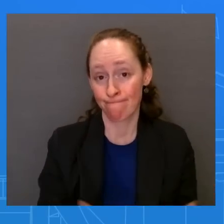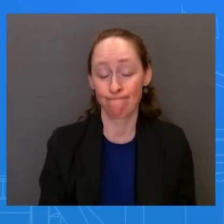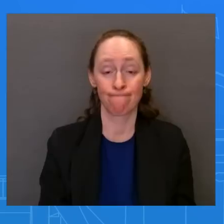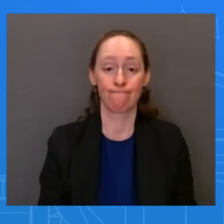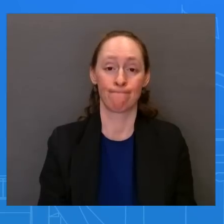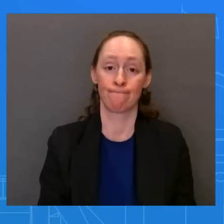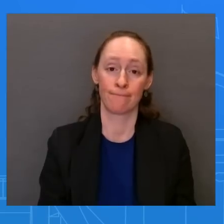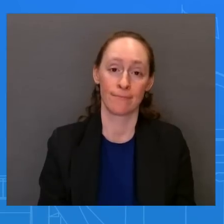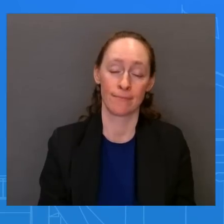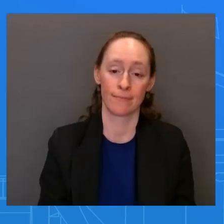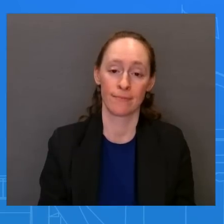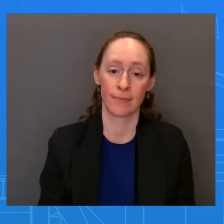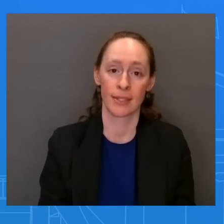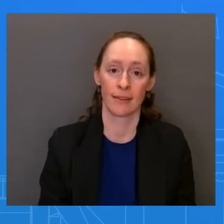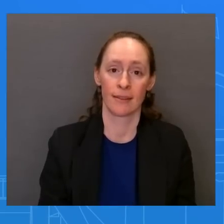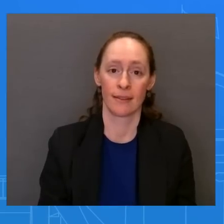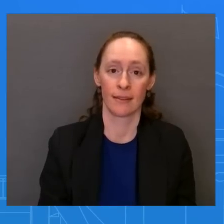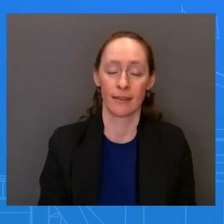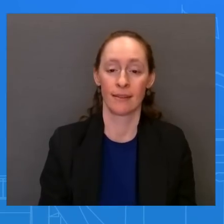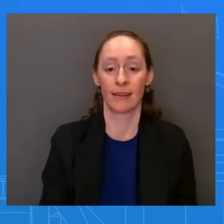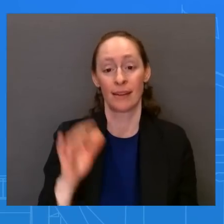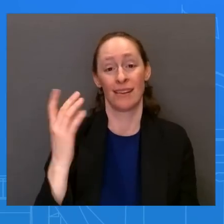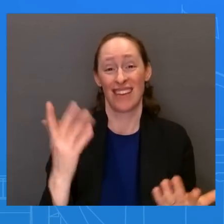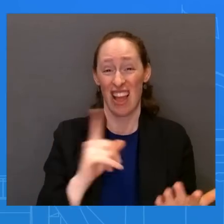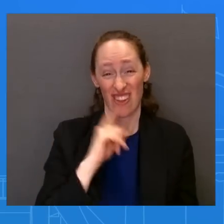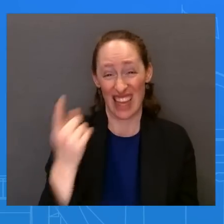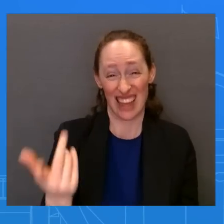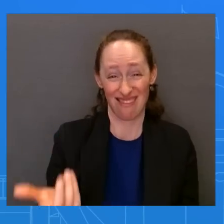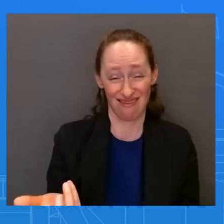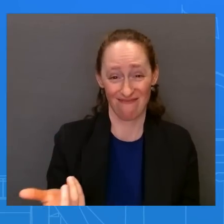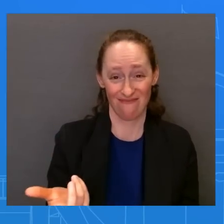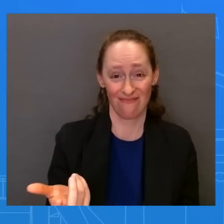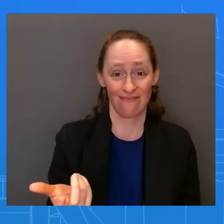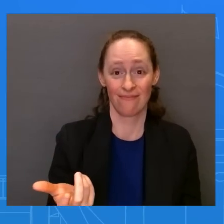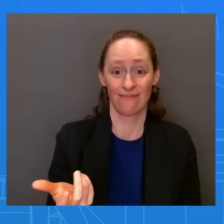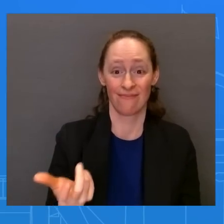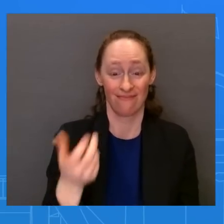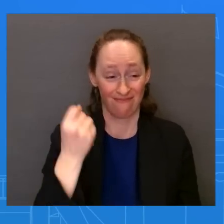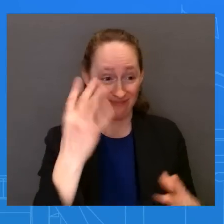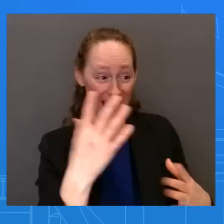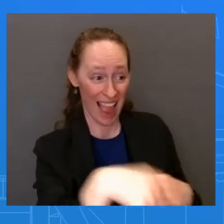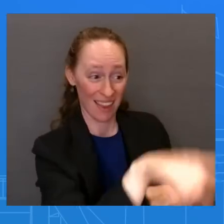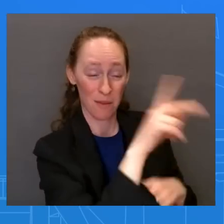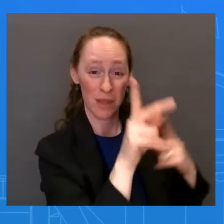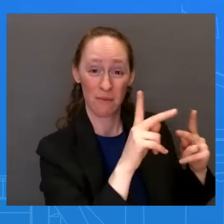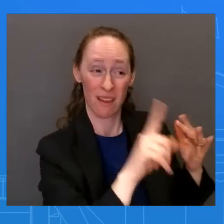impacting the entire Western Hemisphere. But just only -- but not only just one city, right?